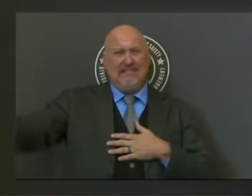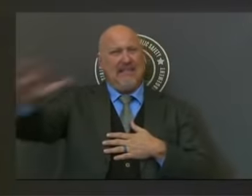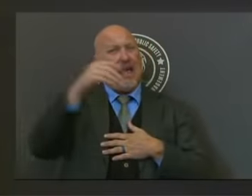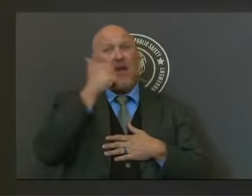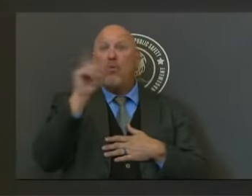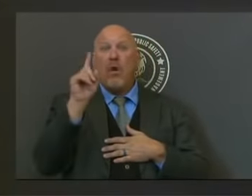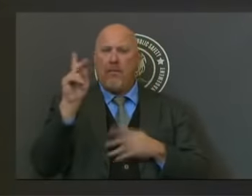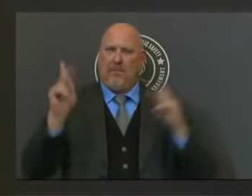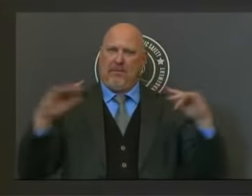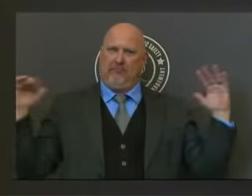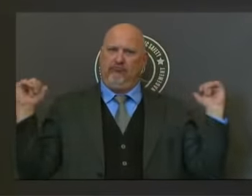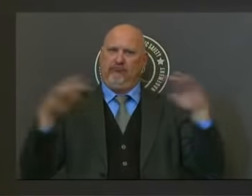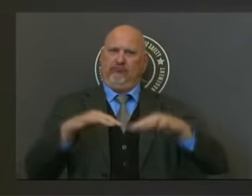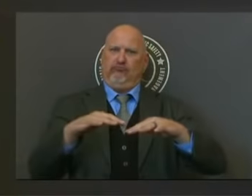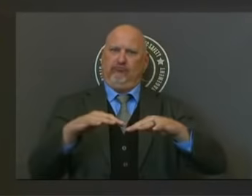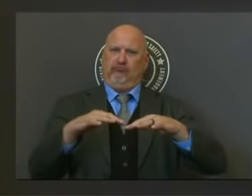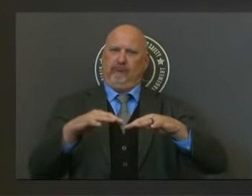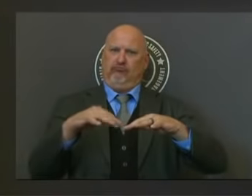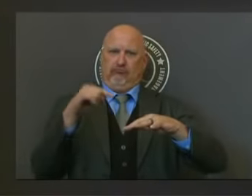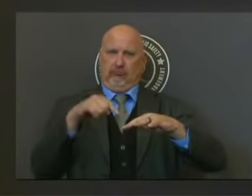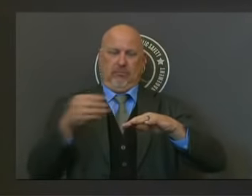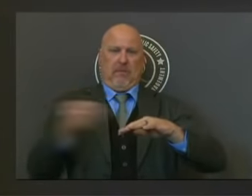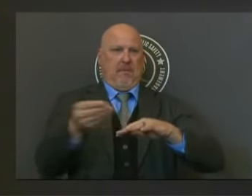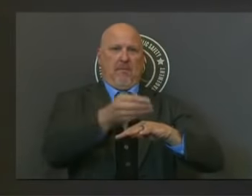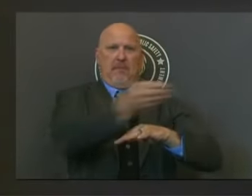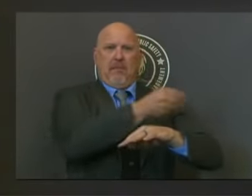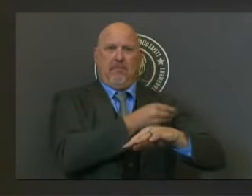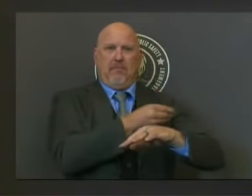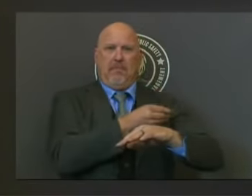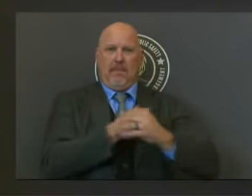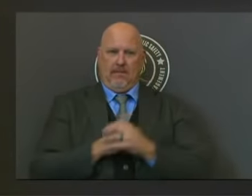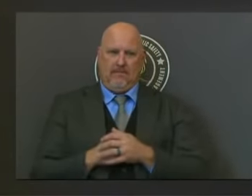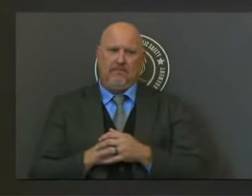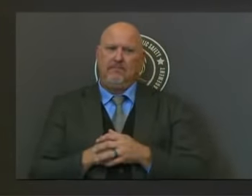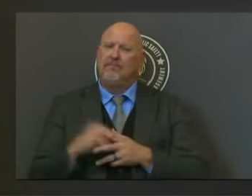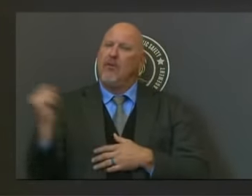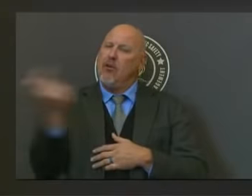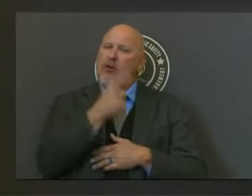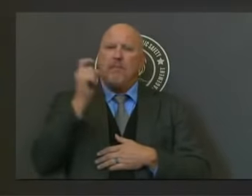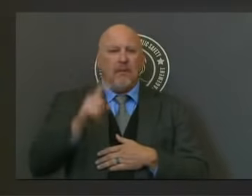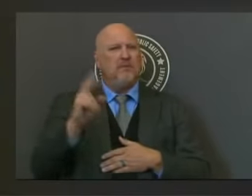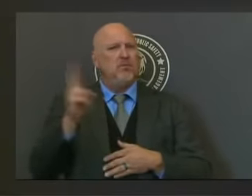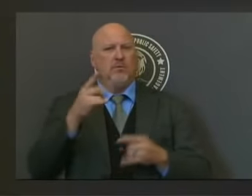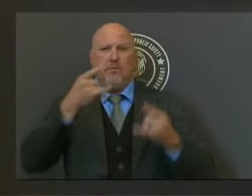life but we need to wear a mask